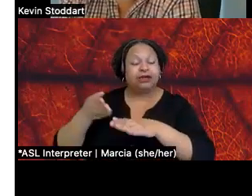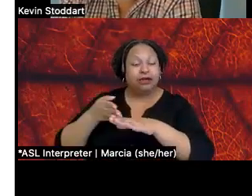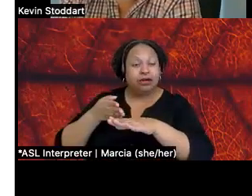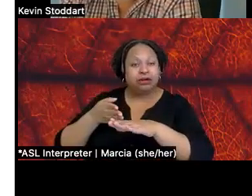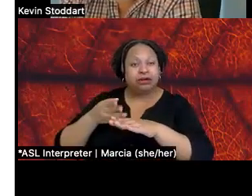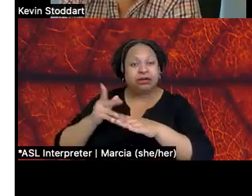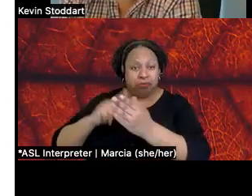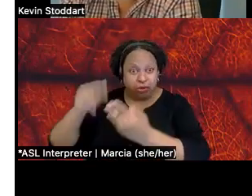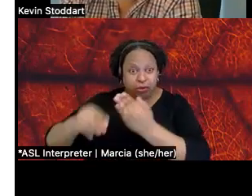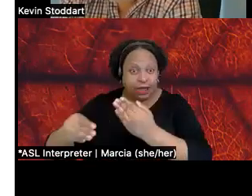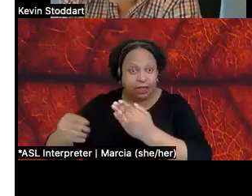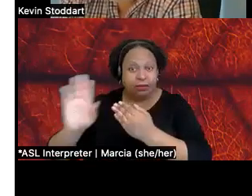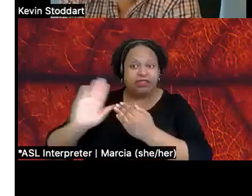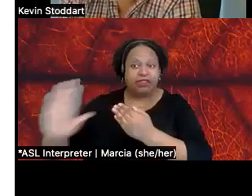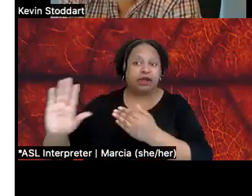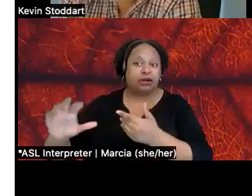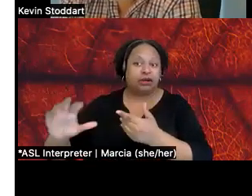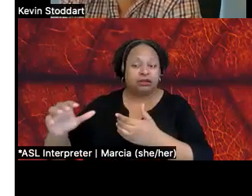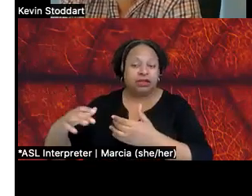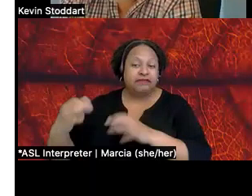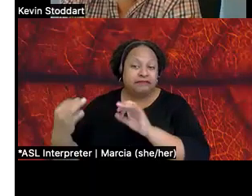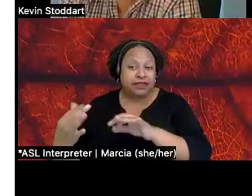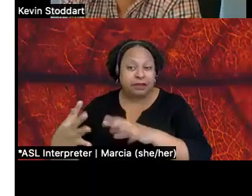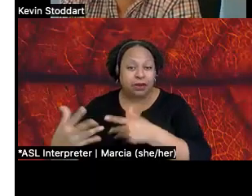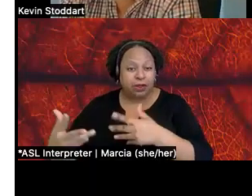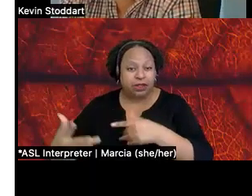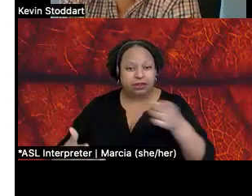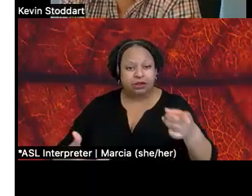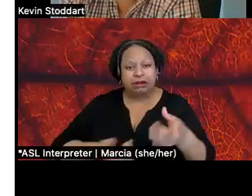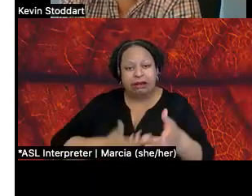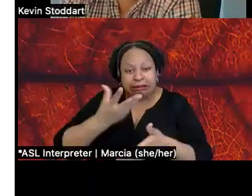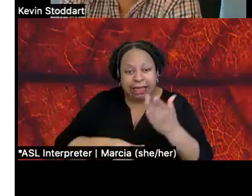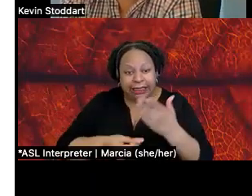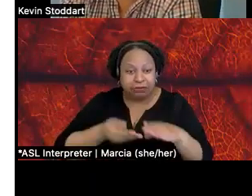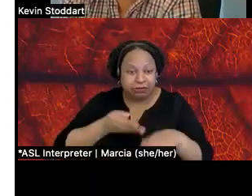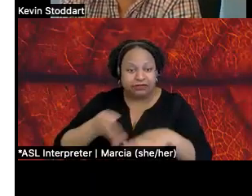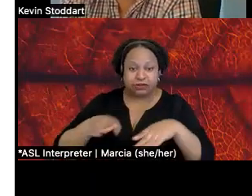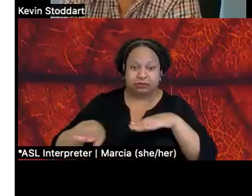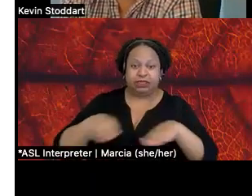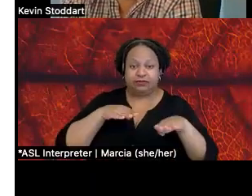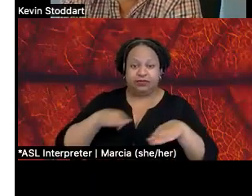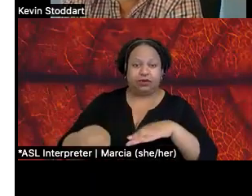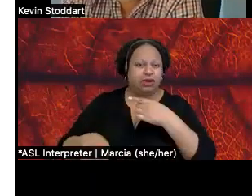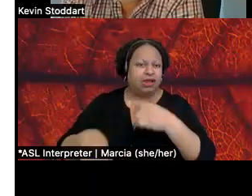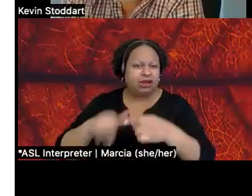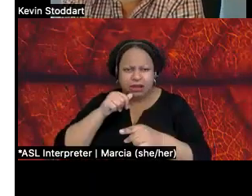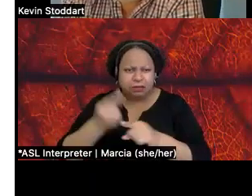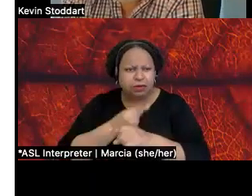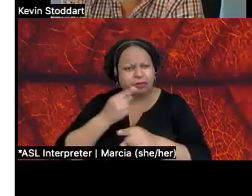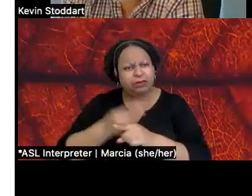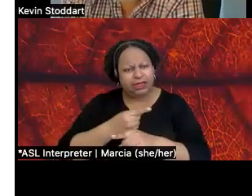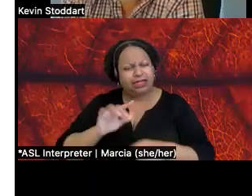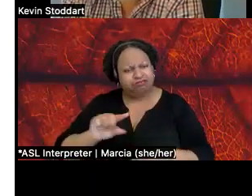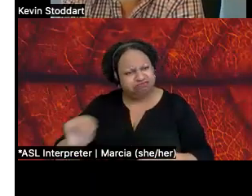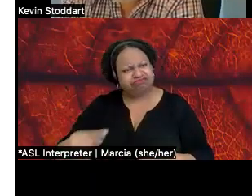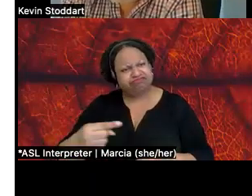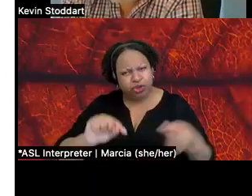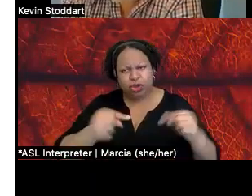And this is very, of course, very inappropriate, and hurtful for the student that is naive